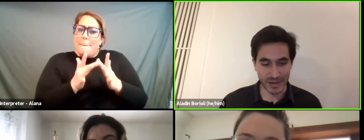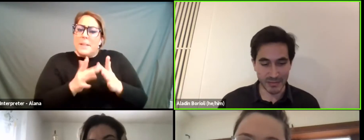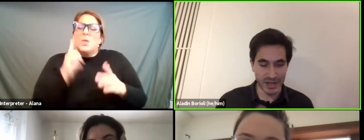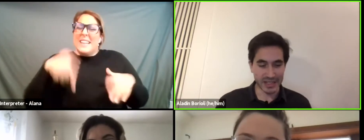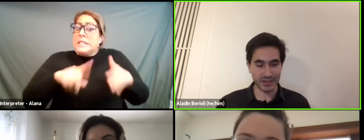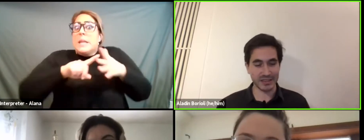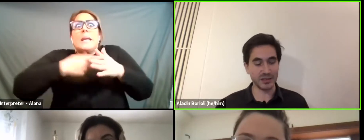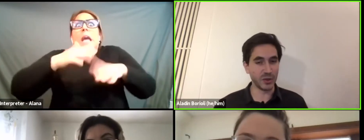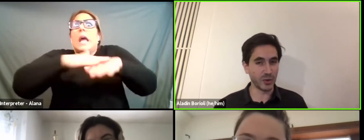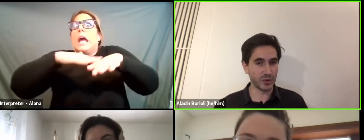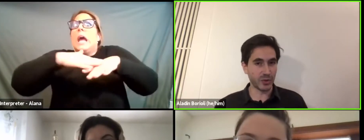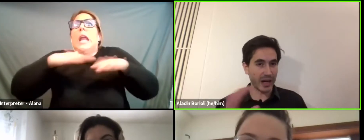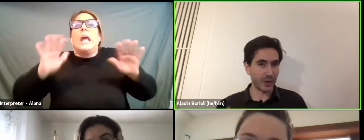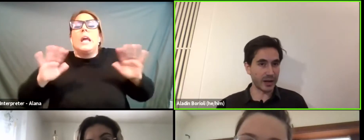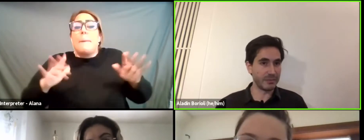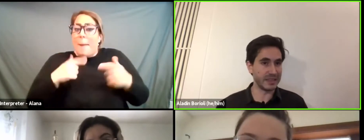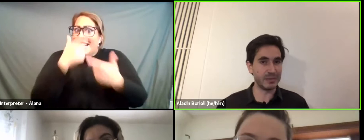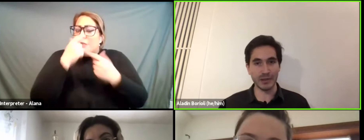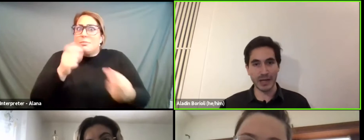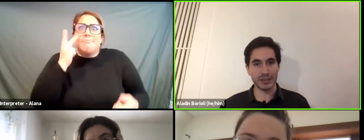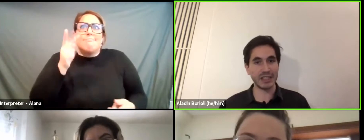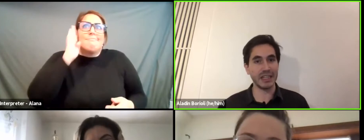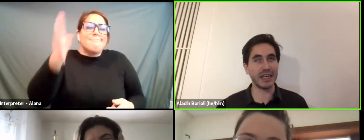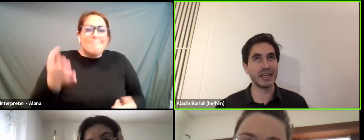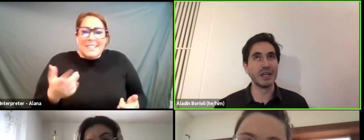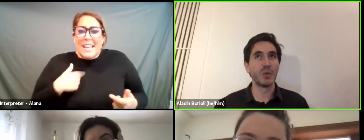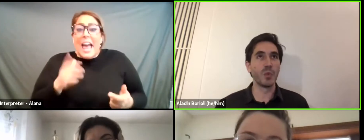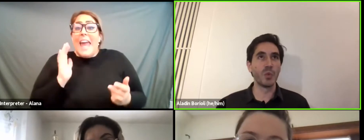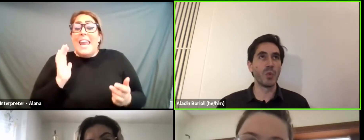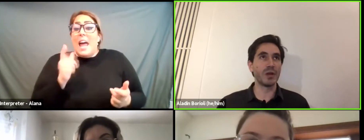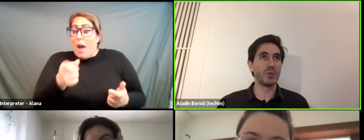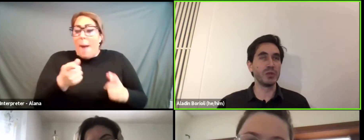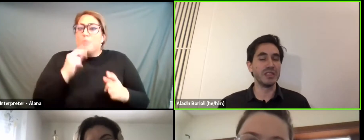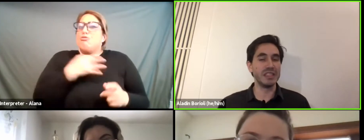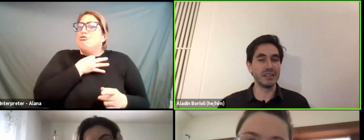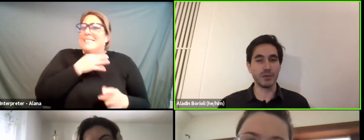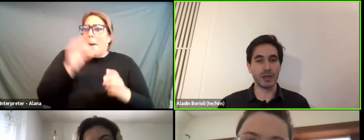really interested to know, so how are Best Bees or how, Shay, what would you need or what